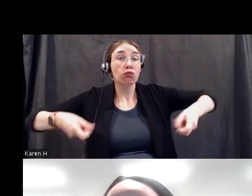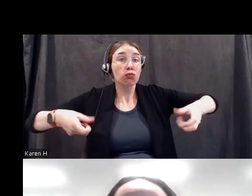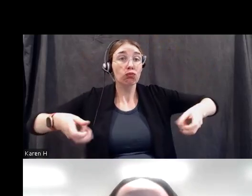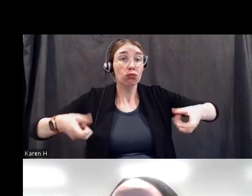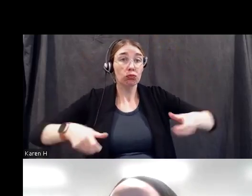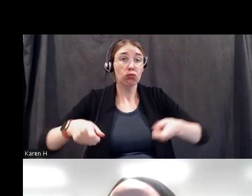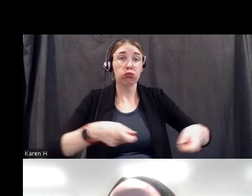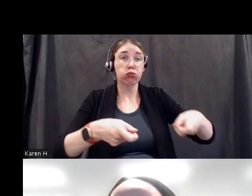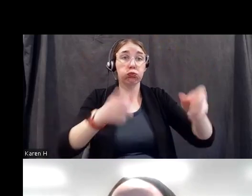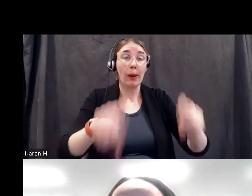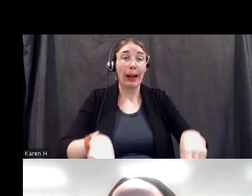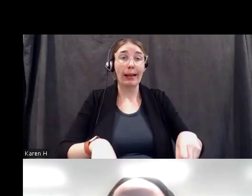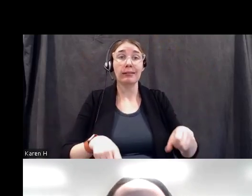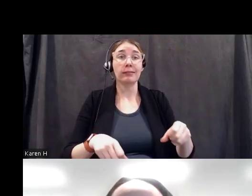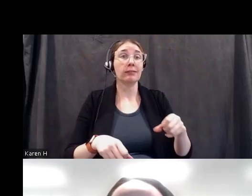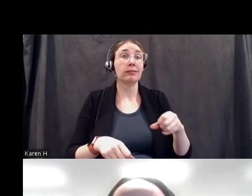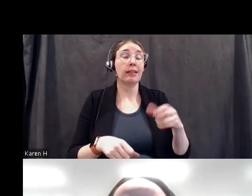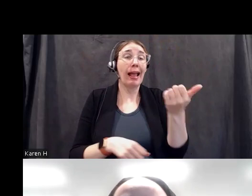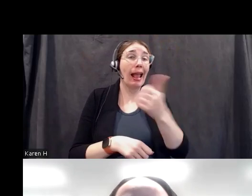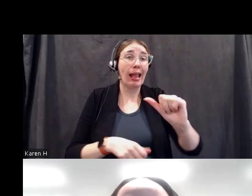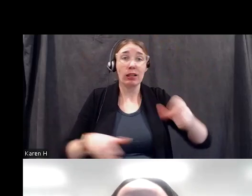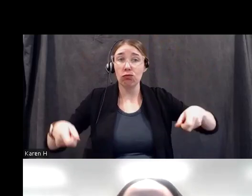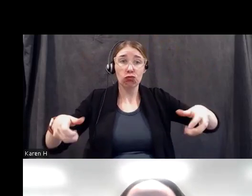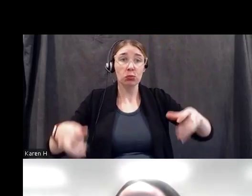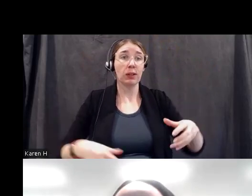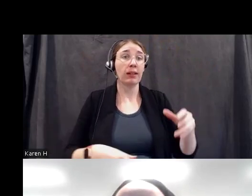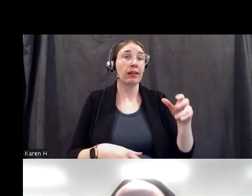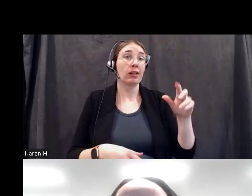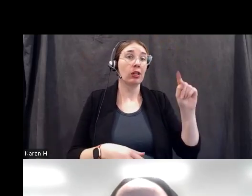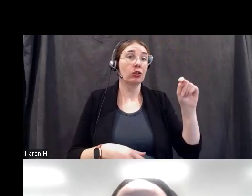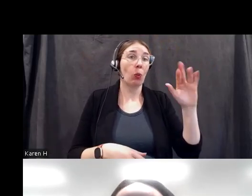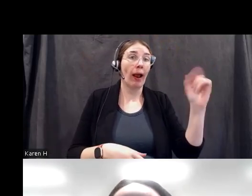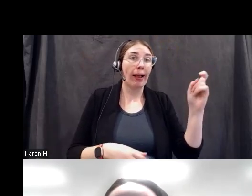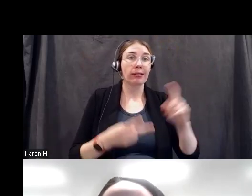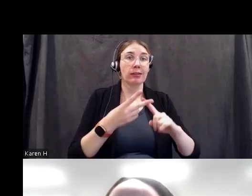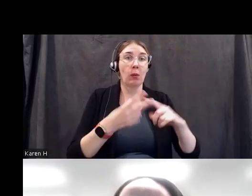it doesn't have to be a power chair or a traxx wheelchair which almost -- like little tanks.